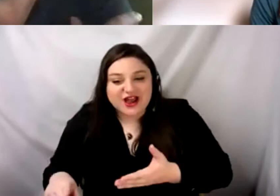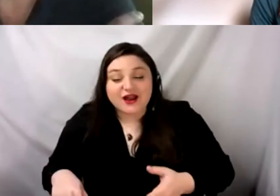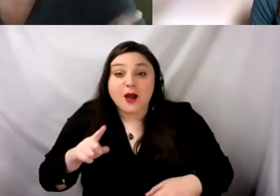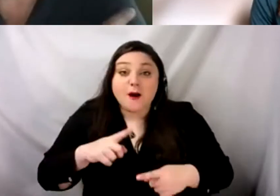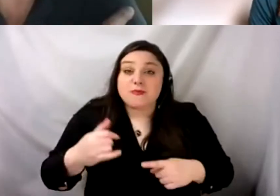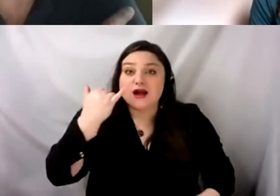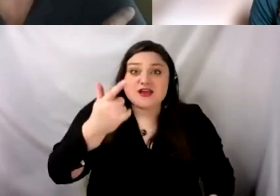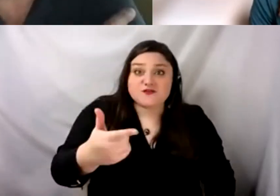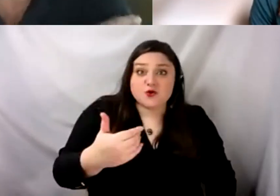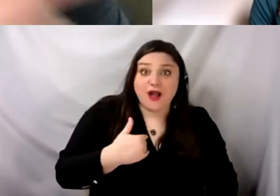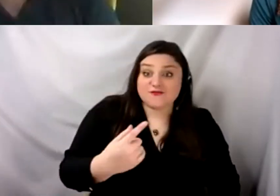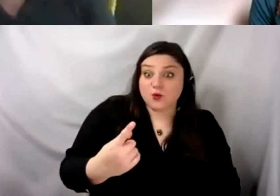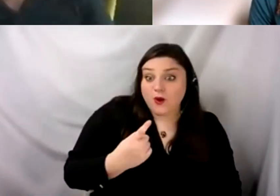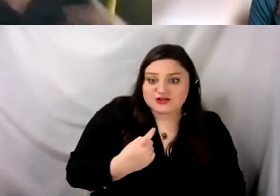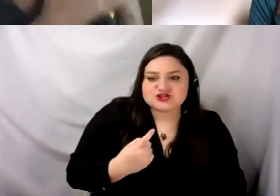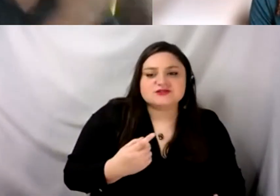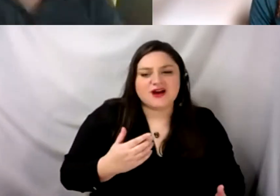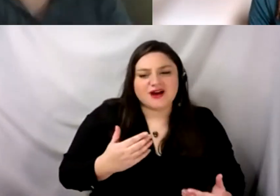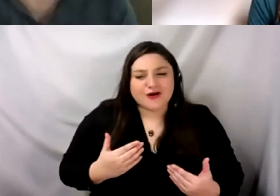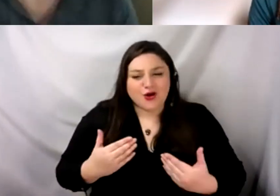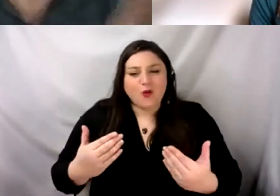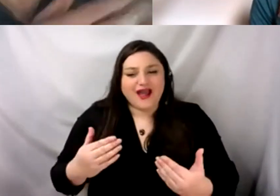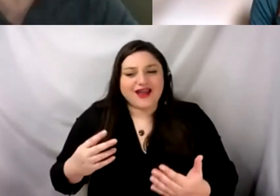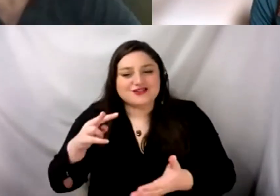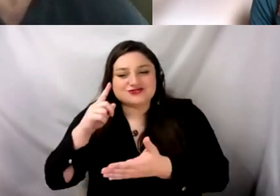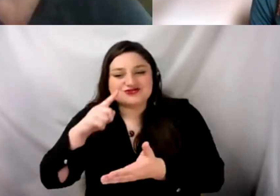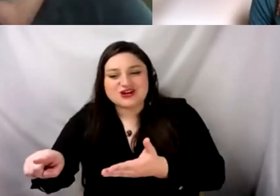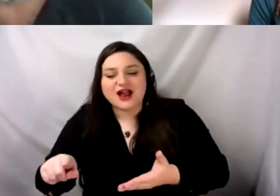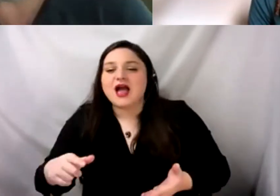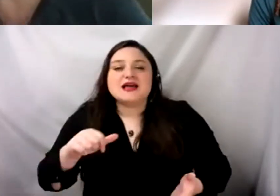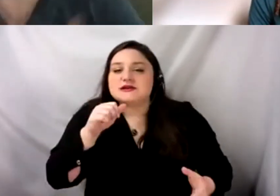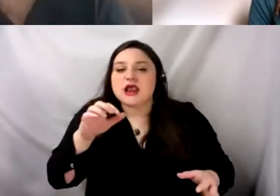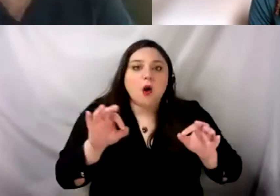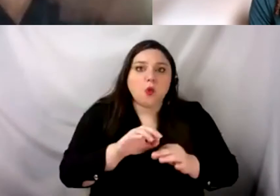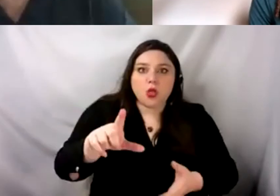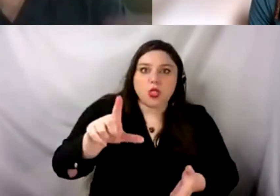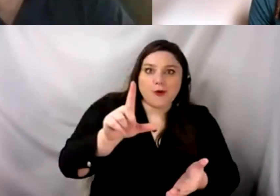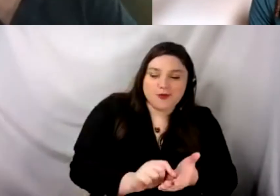say that is a static document. It is constantly updated. So if you have a